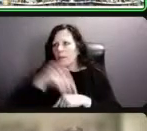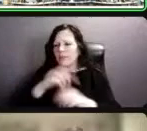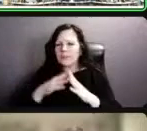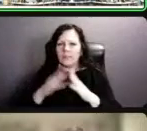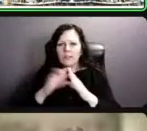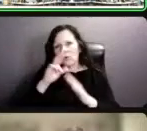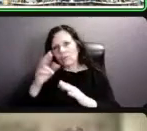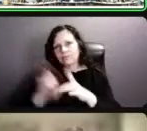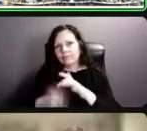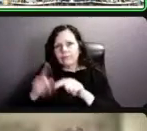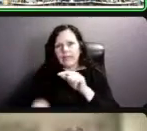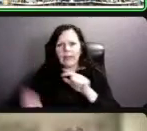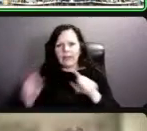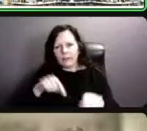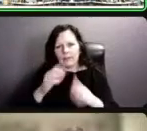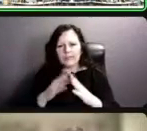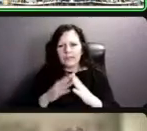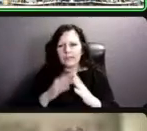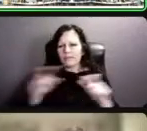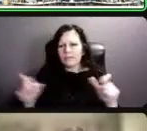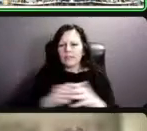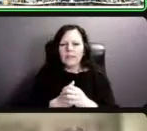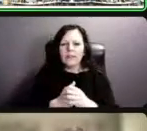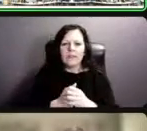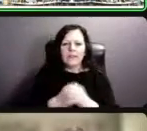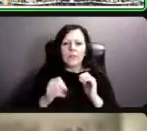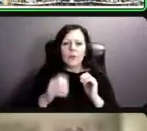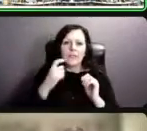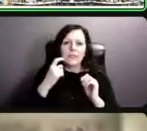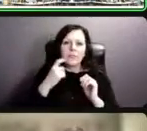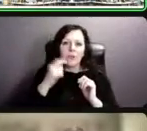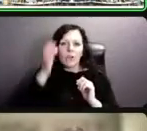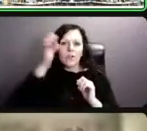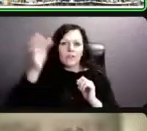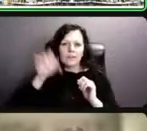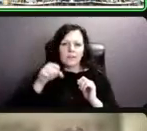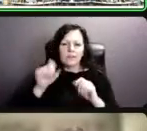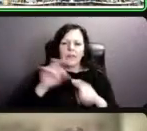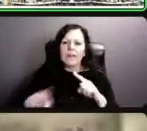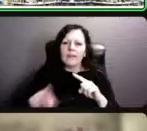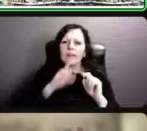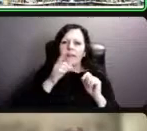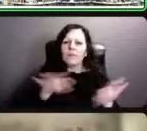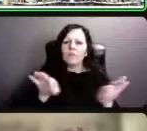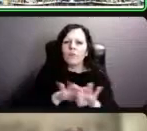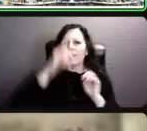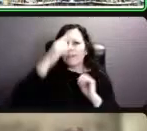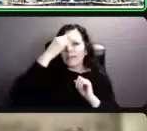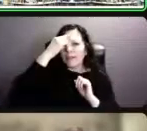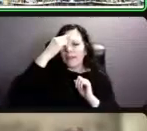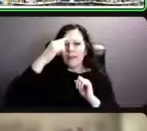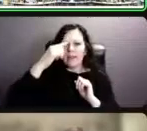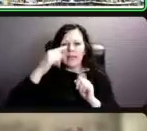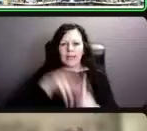TOURISM VISITORS TO THE CITY OF KANSAS CITY AND THINGS LIKE